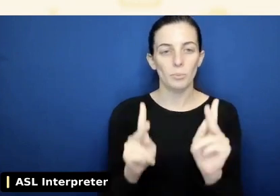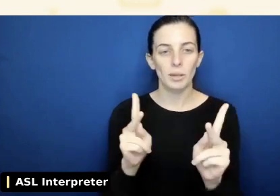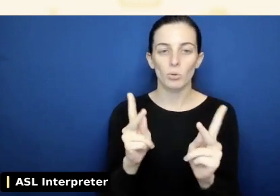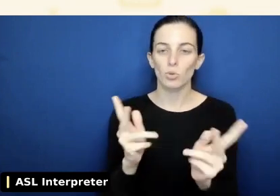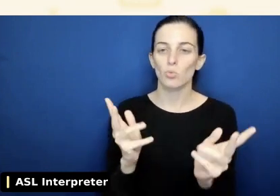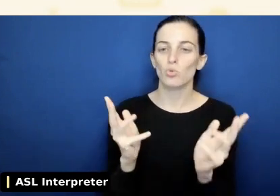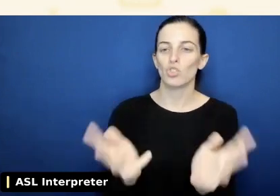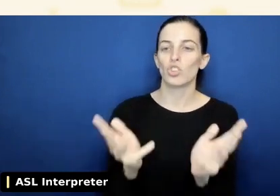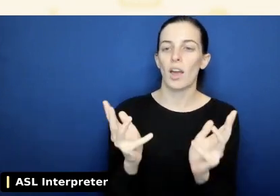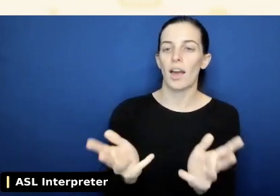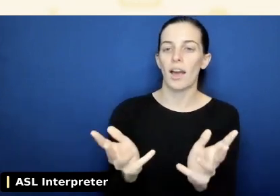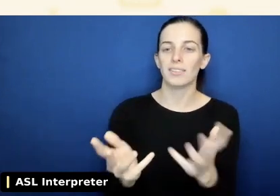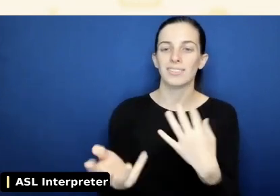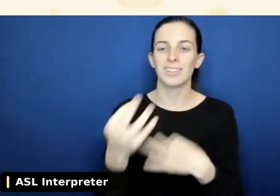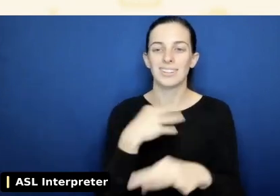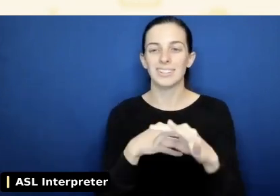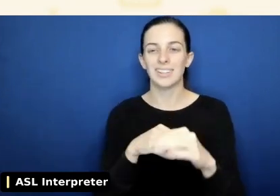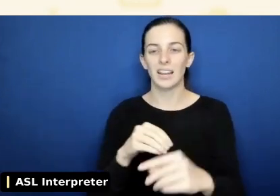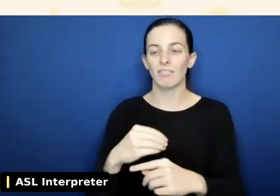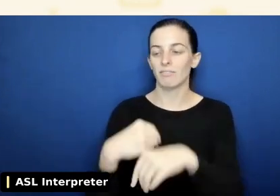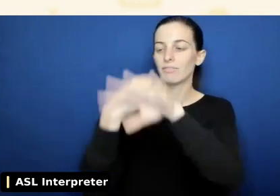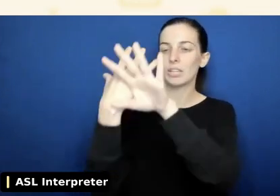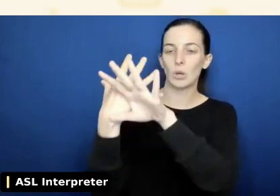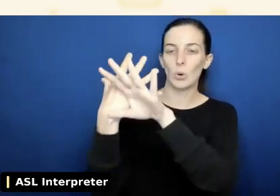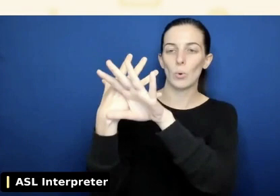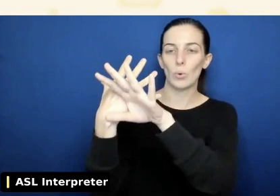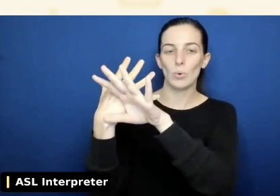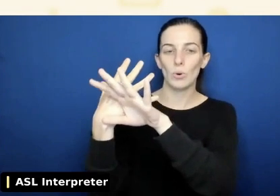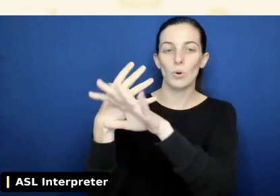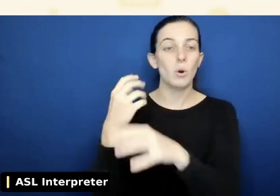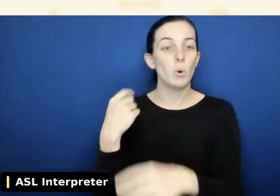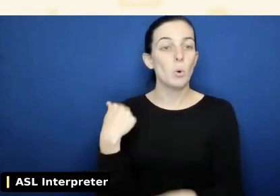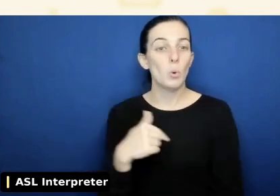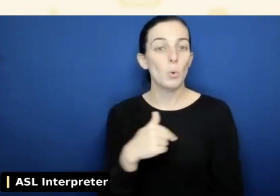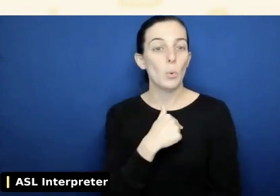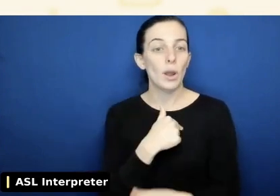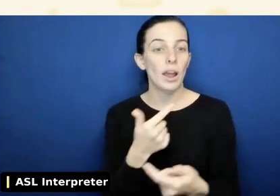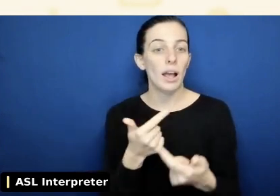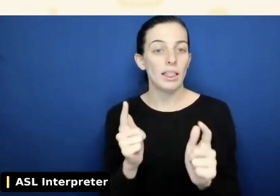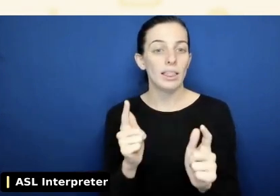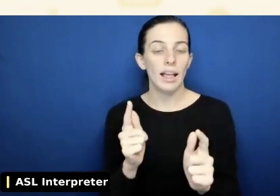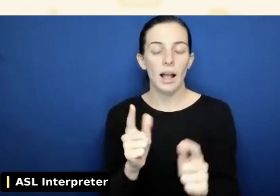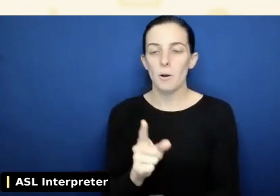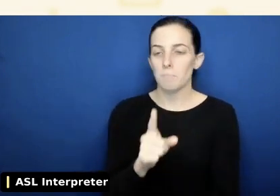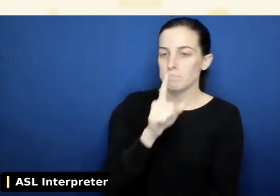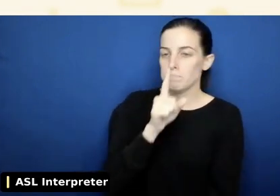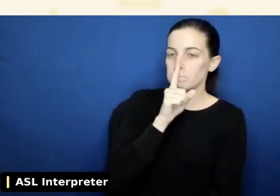instead of a video. Or that we allow anonymous participation,